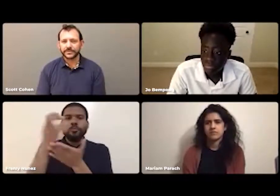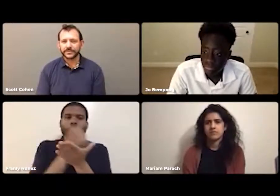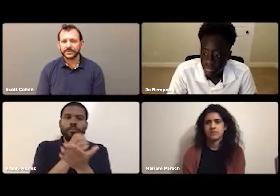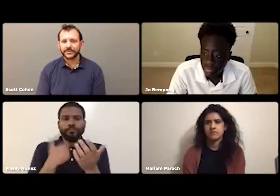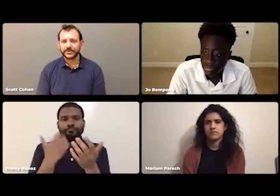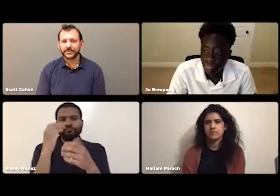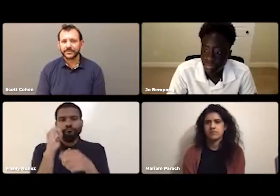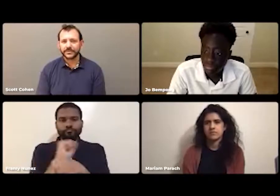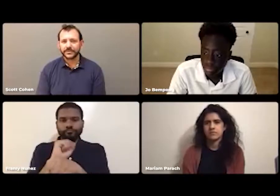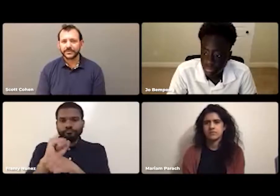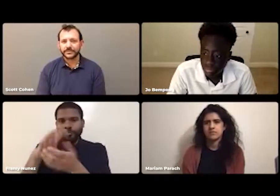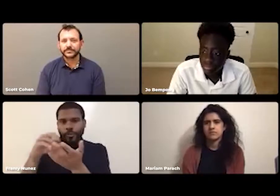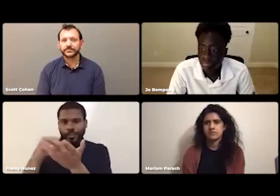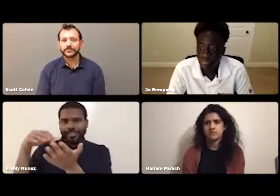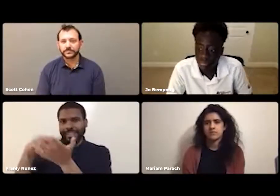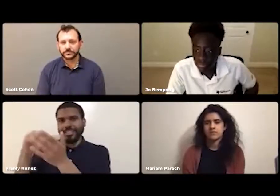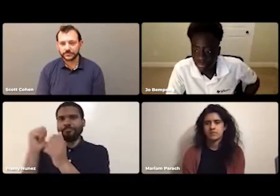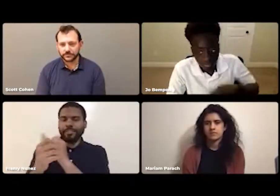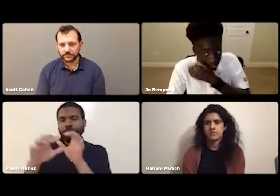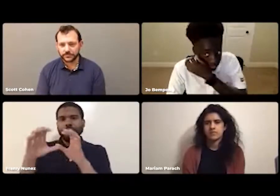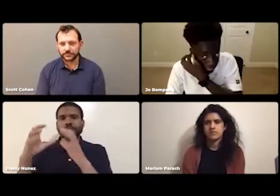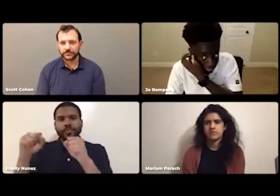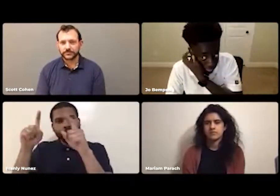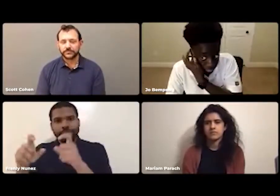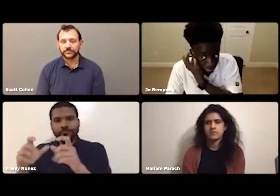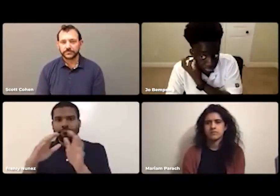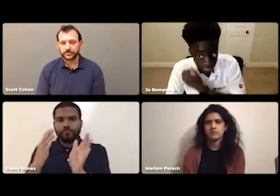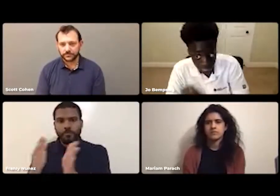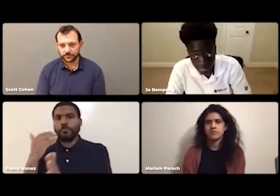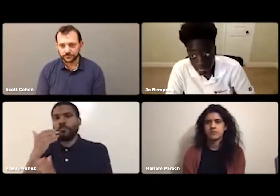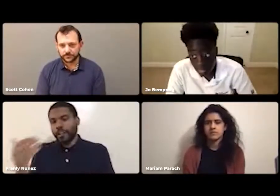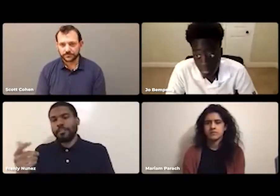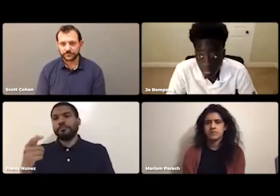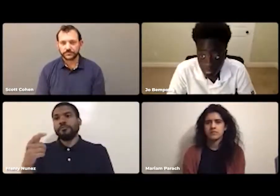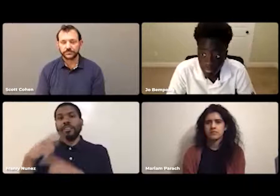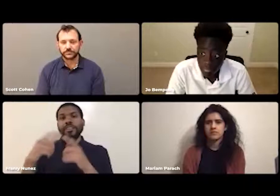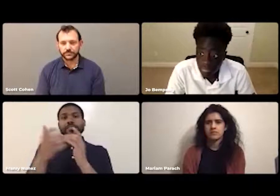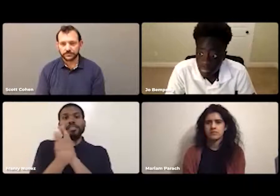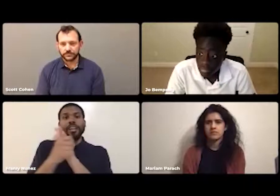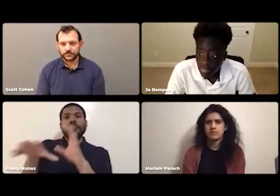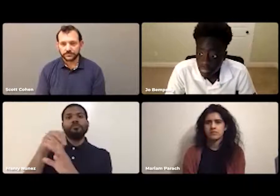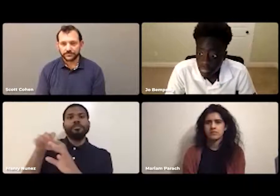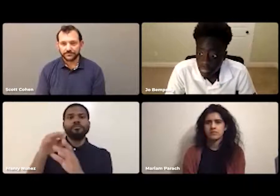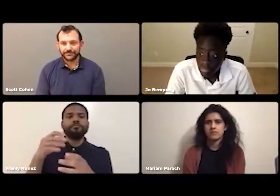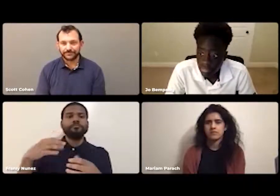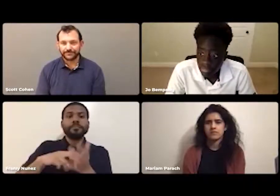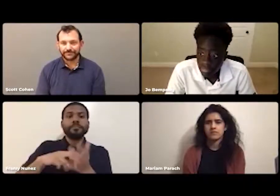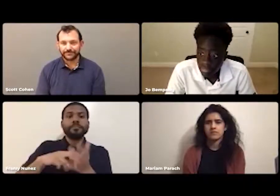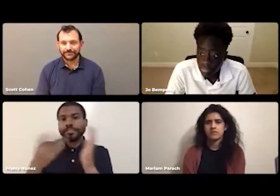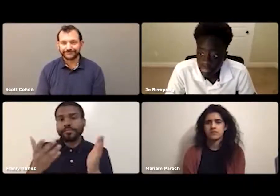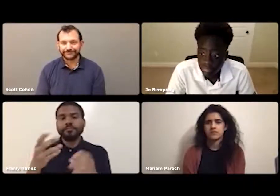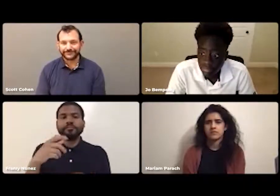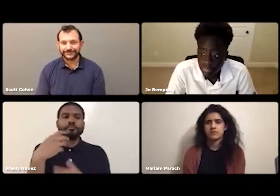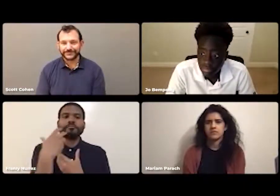Science principles, those have been incorporated into my studies, and I'm grateful for that.